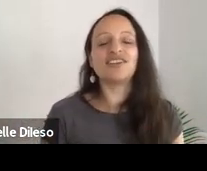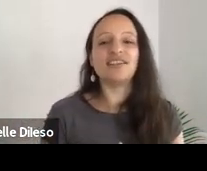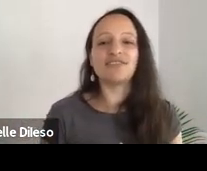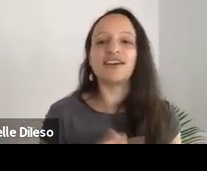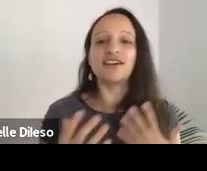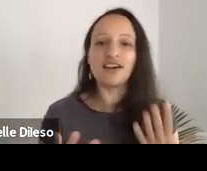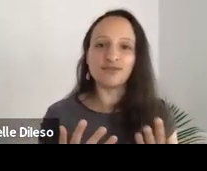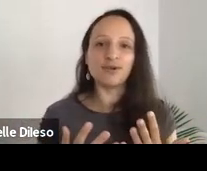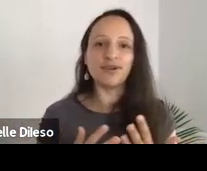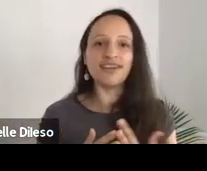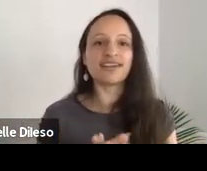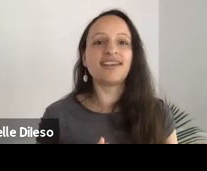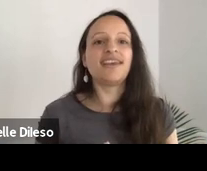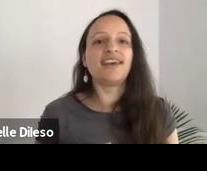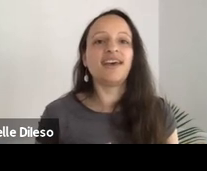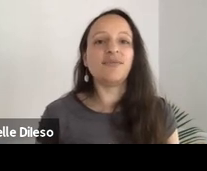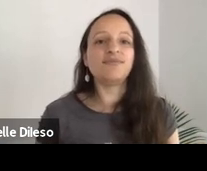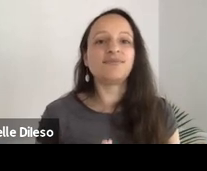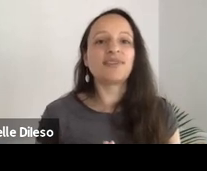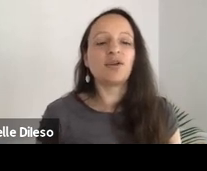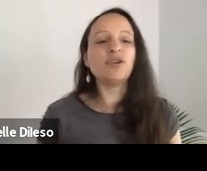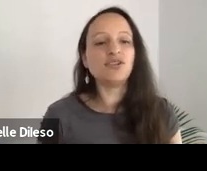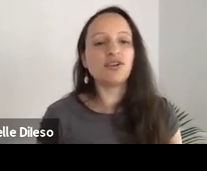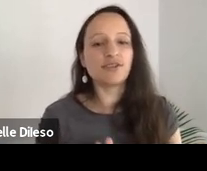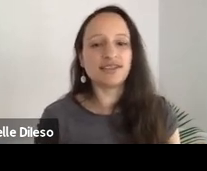encourage if they're comfortable with it.